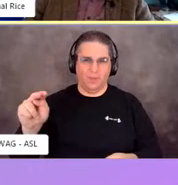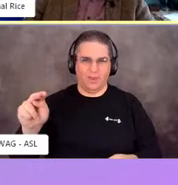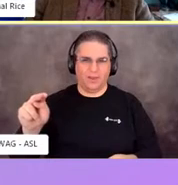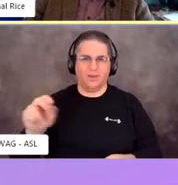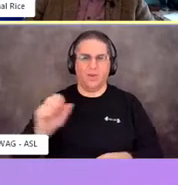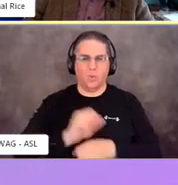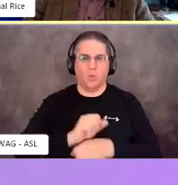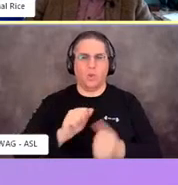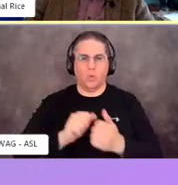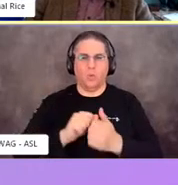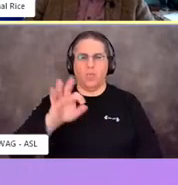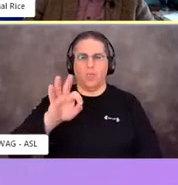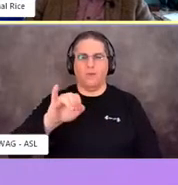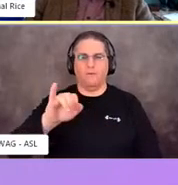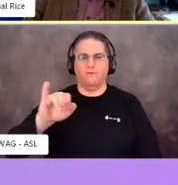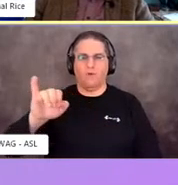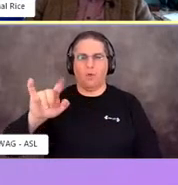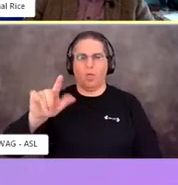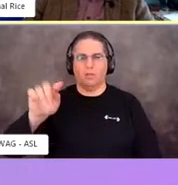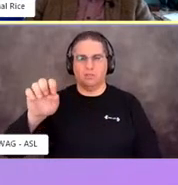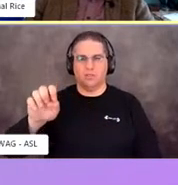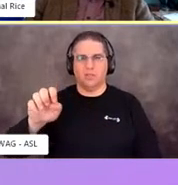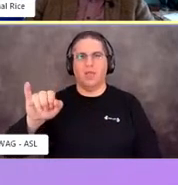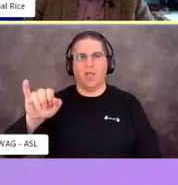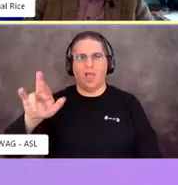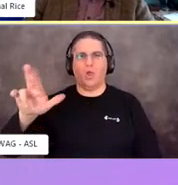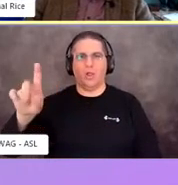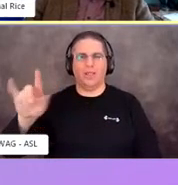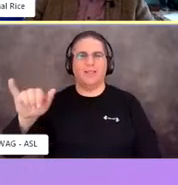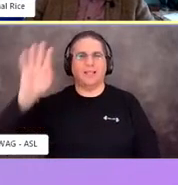their quality Fitzpatrick presents an award to the web